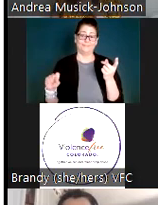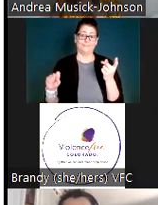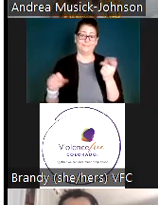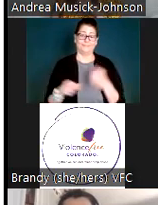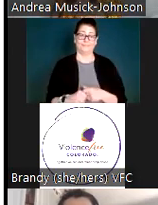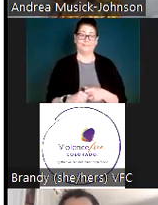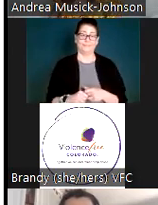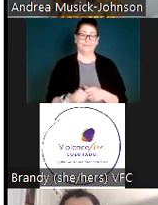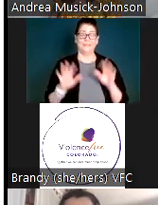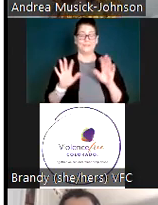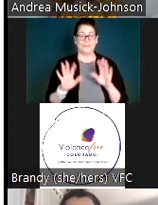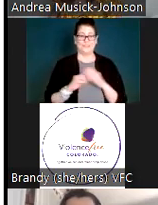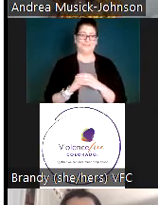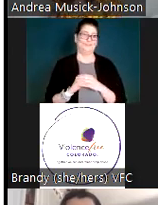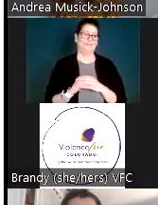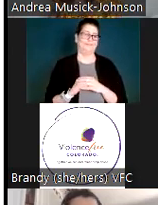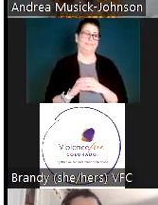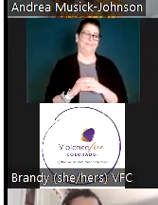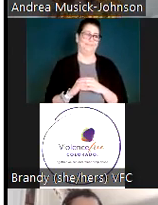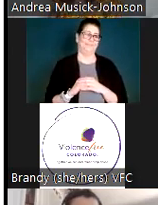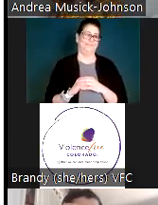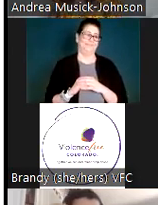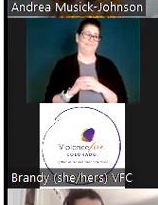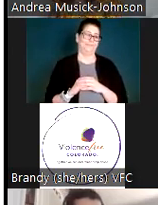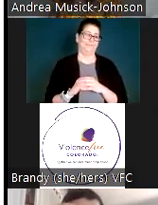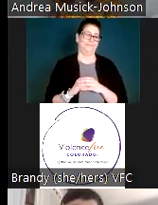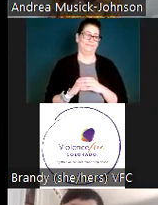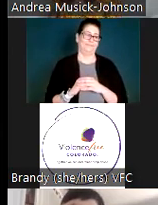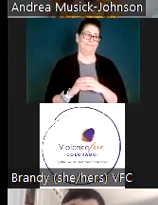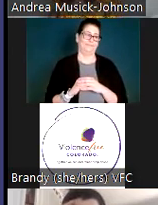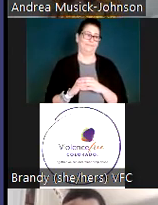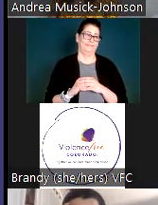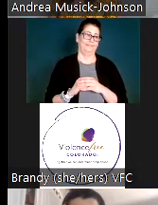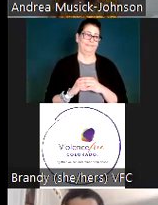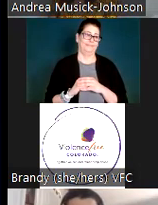Wonderful, okay. So let's see, give me a minute here.